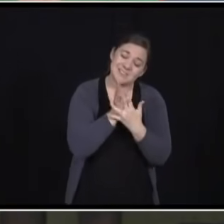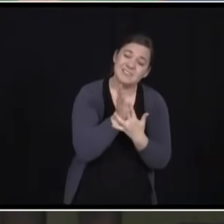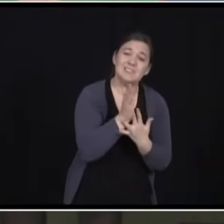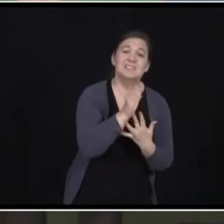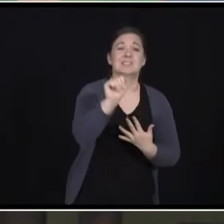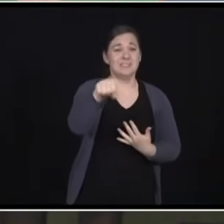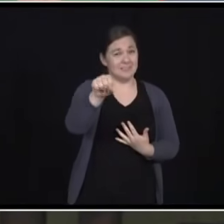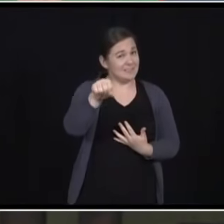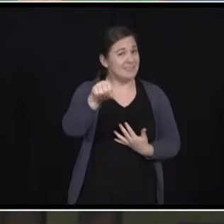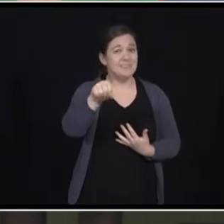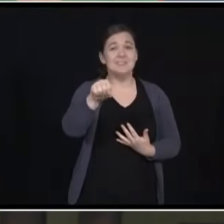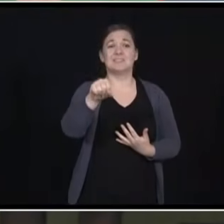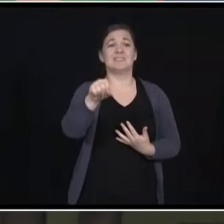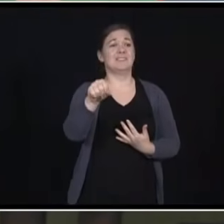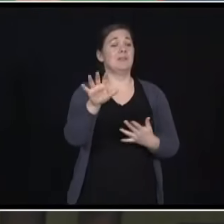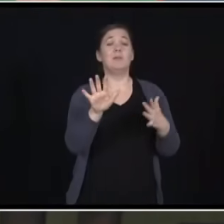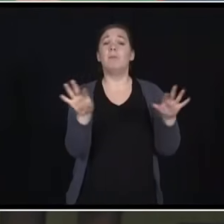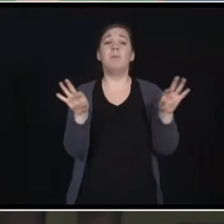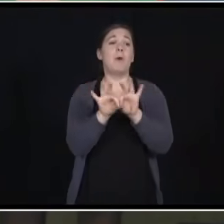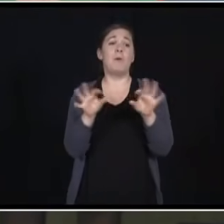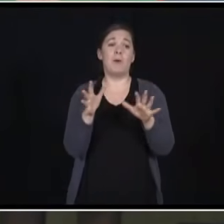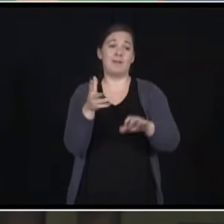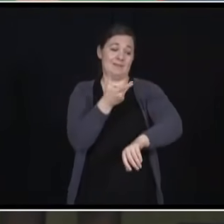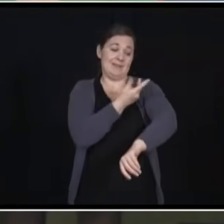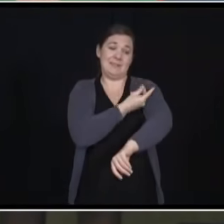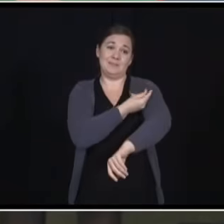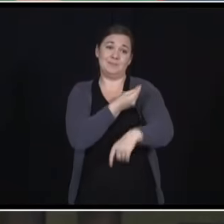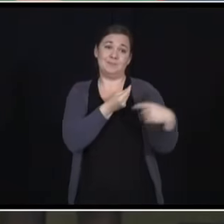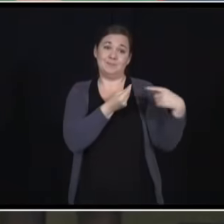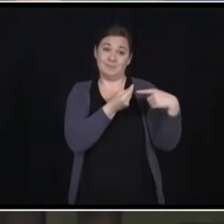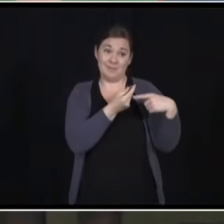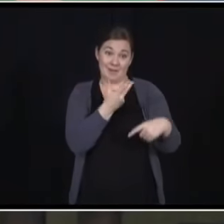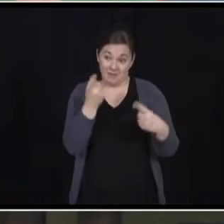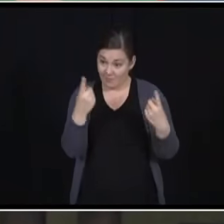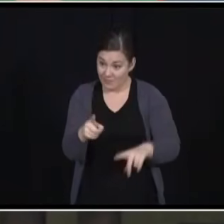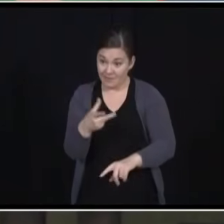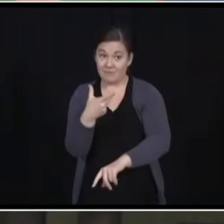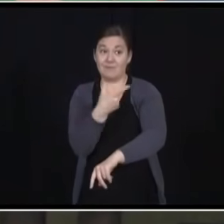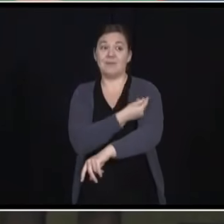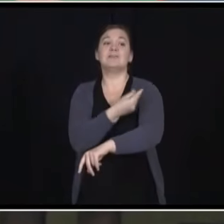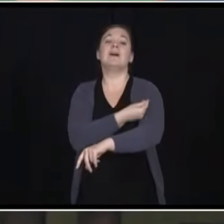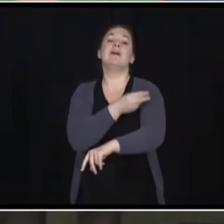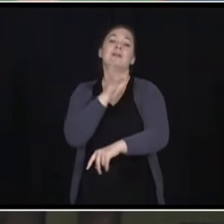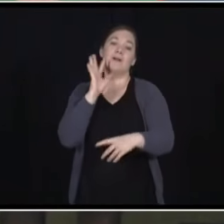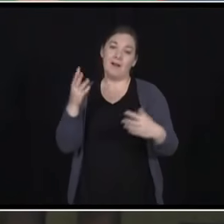, we are there to support you, we have to get through this, and what's going to be the